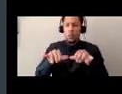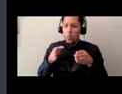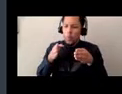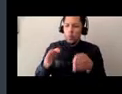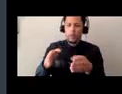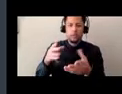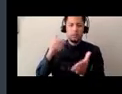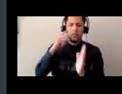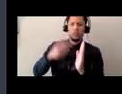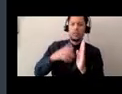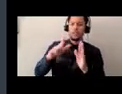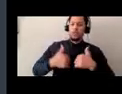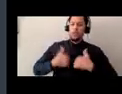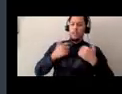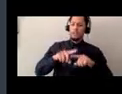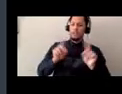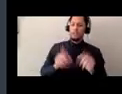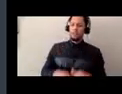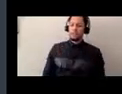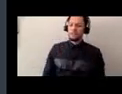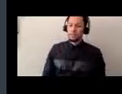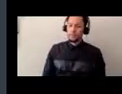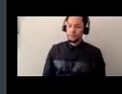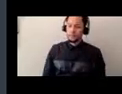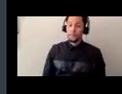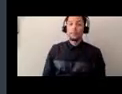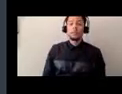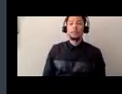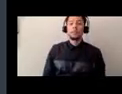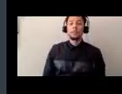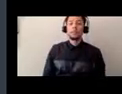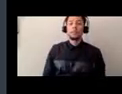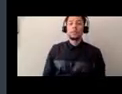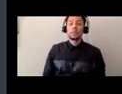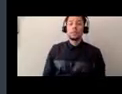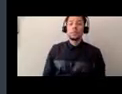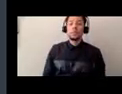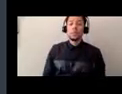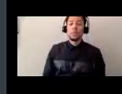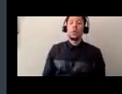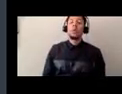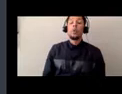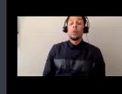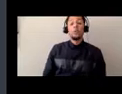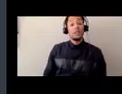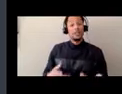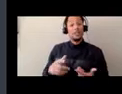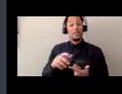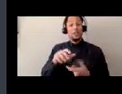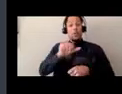The ultimate work of equity looks at those systems and institutions.